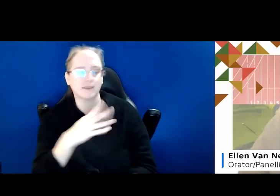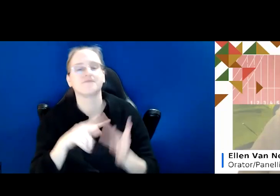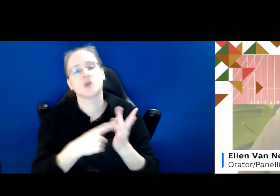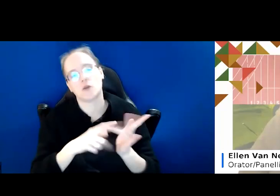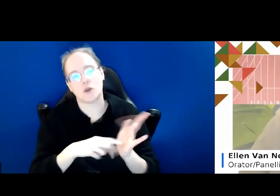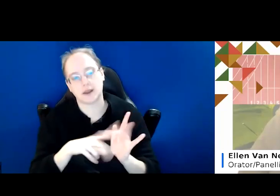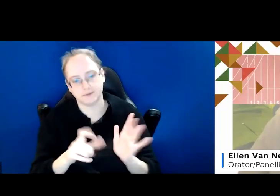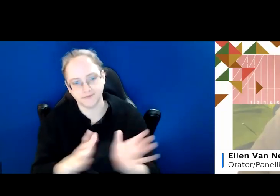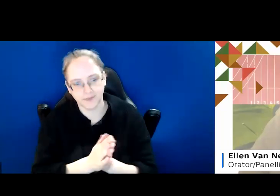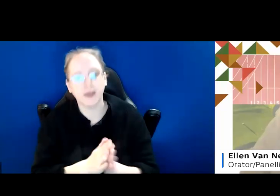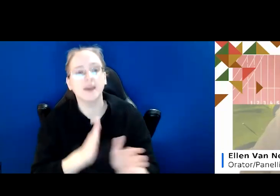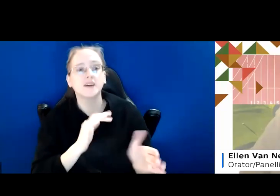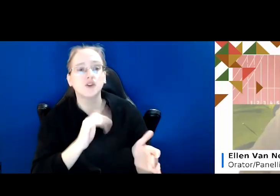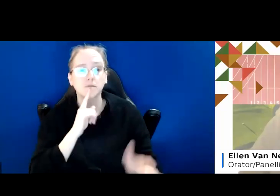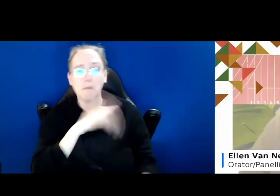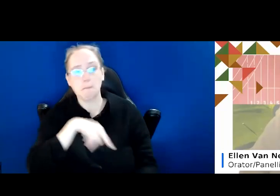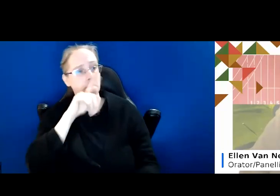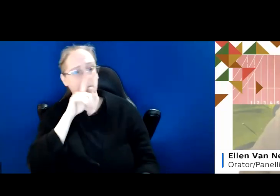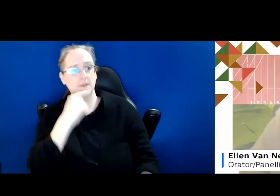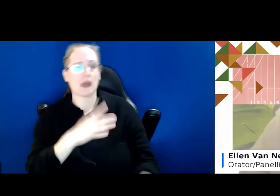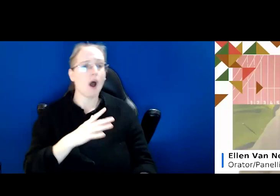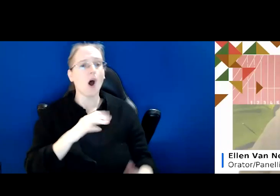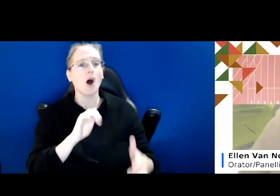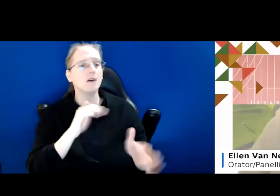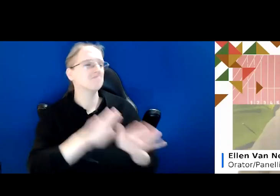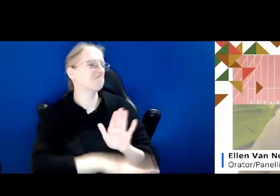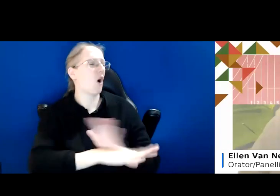and part of a world that continues to colonize, brutalize